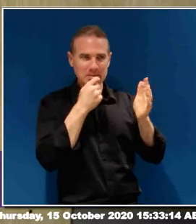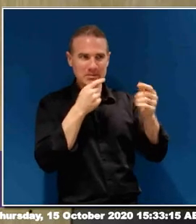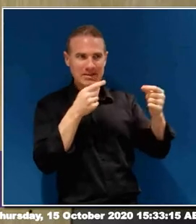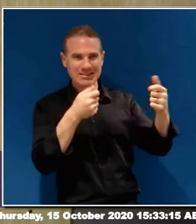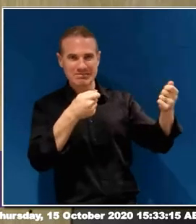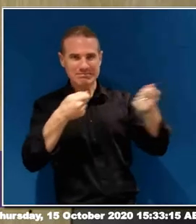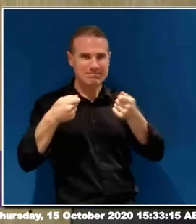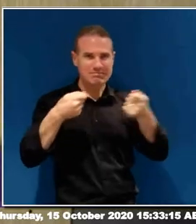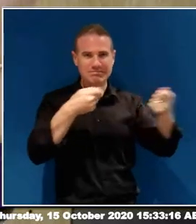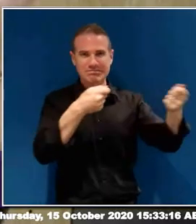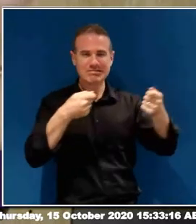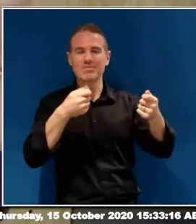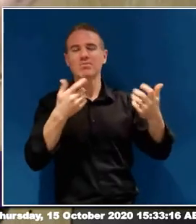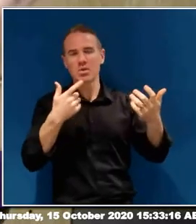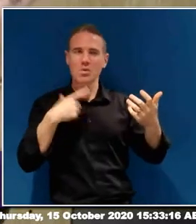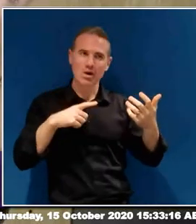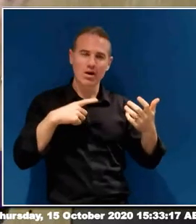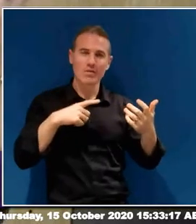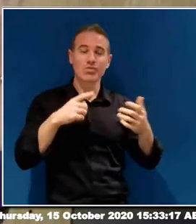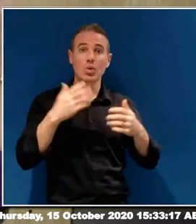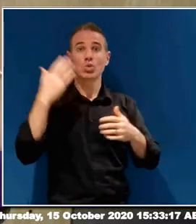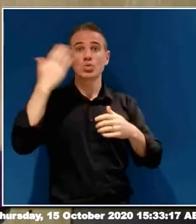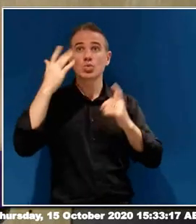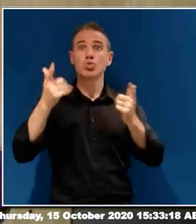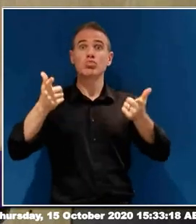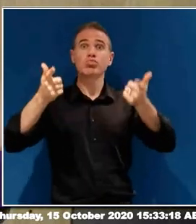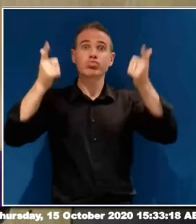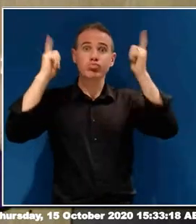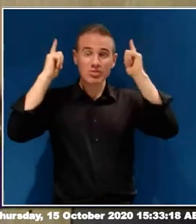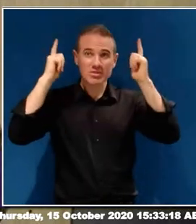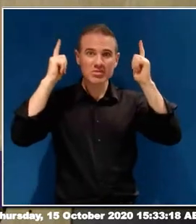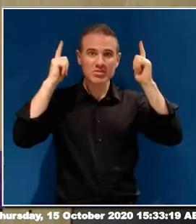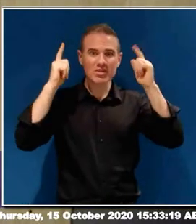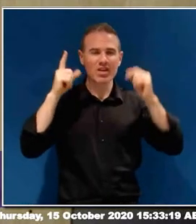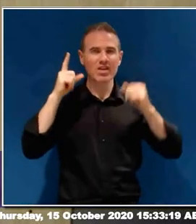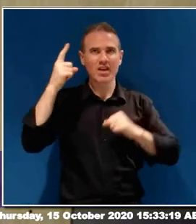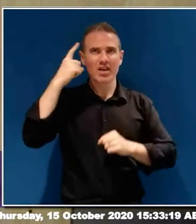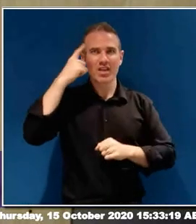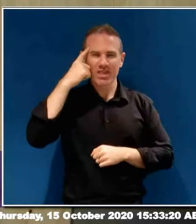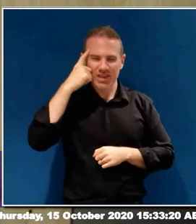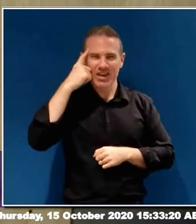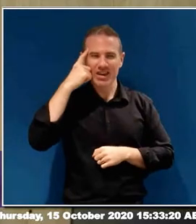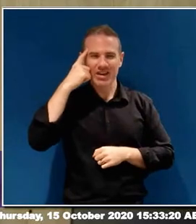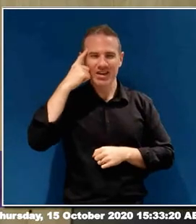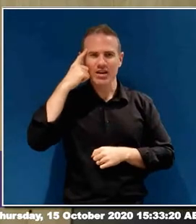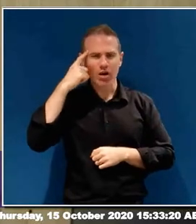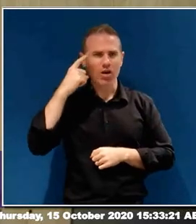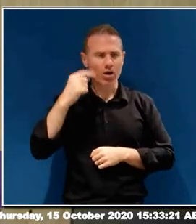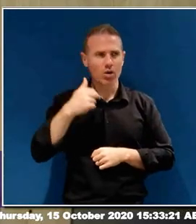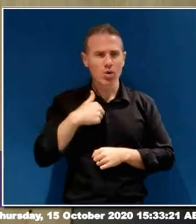they have to inflate, you know, if they don't then the funding will be knocked